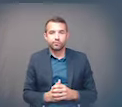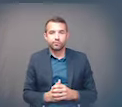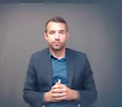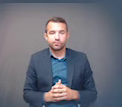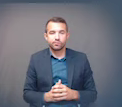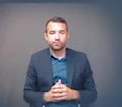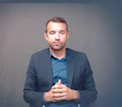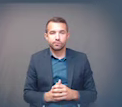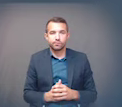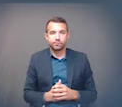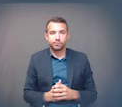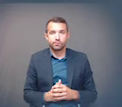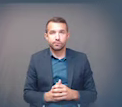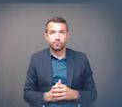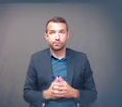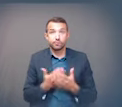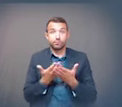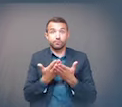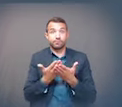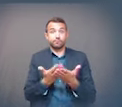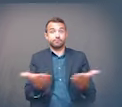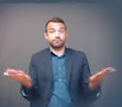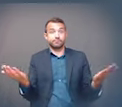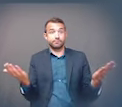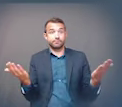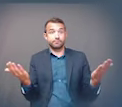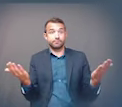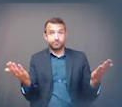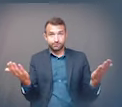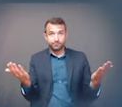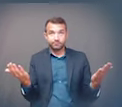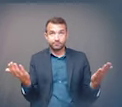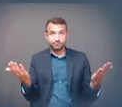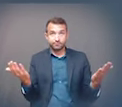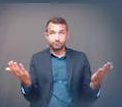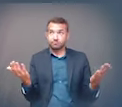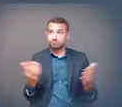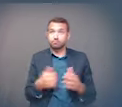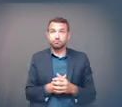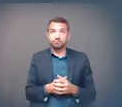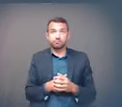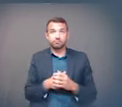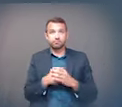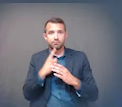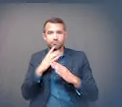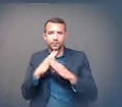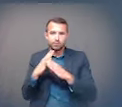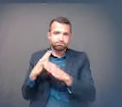LeDerick: This is for the ones who would not be trapped behind exclusion's shameful wall.